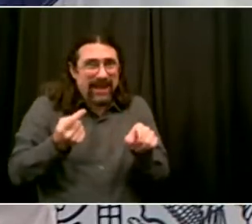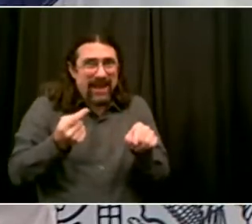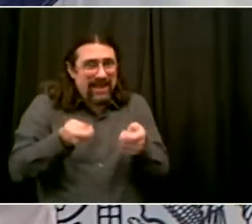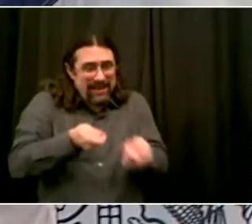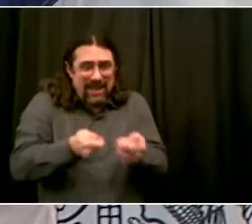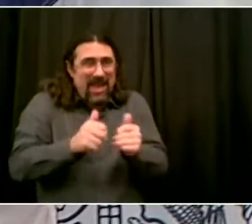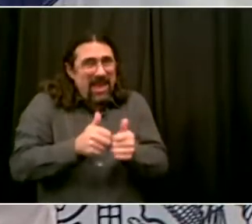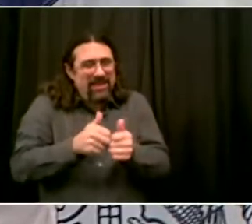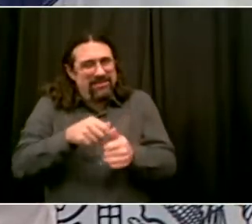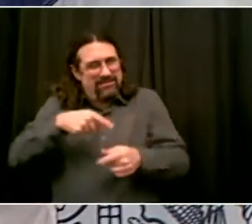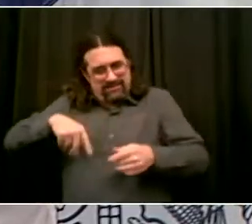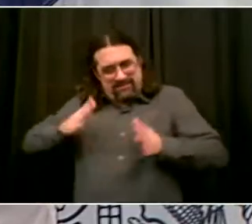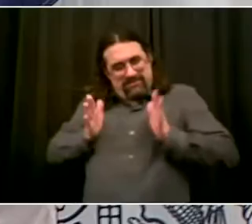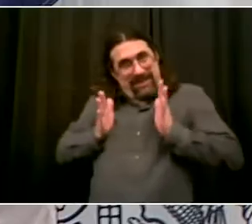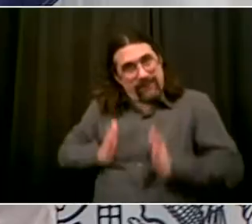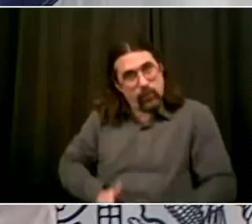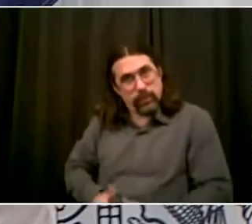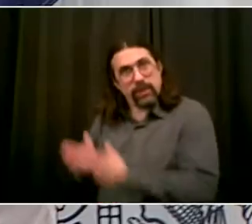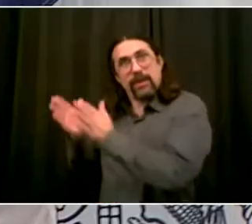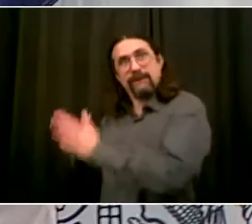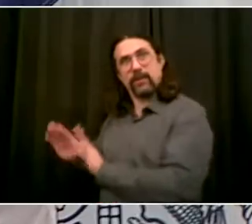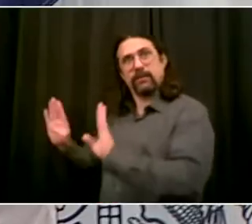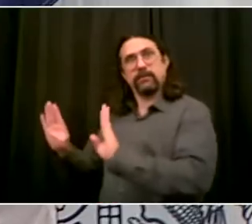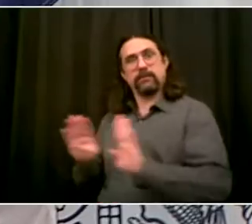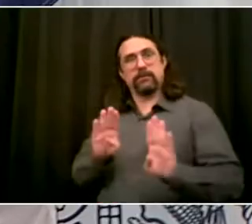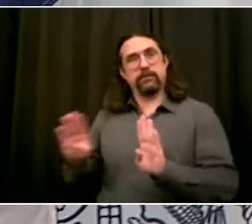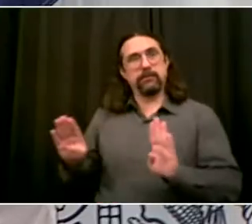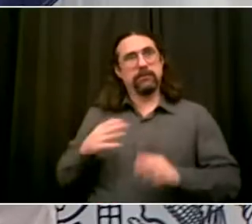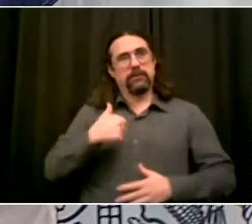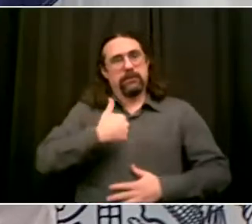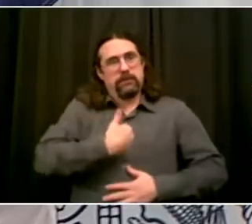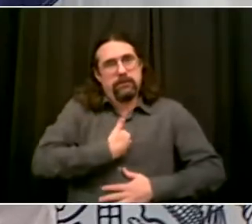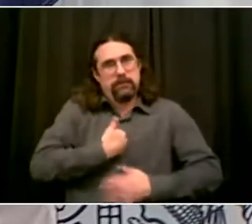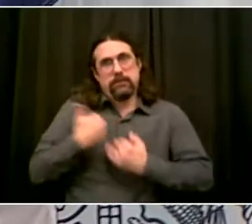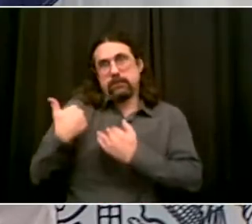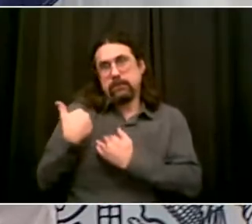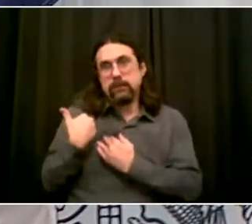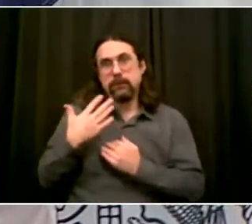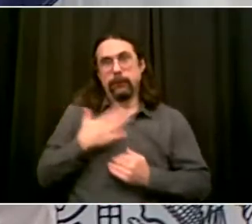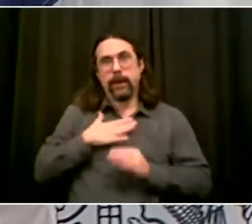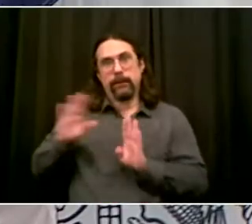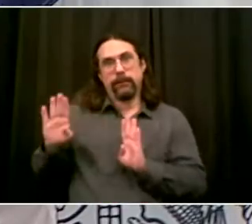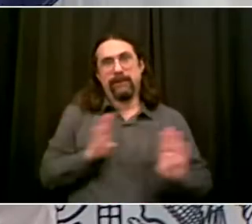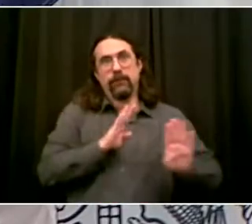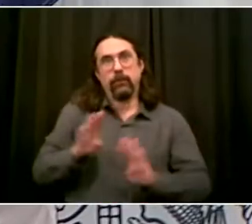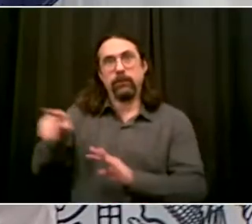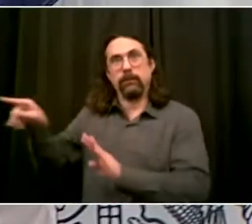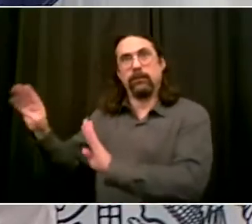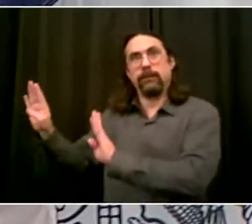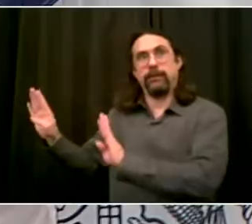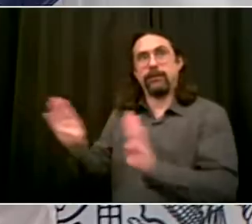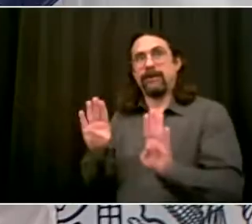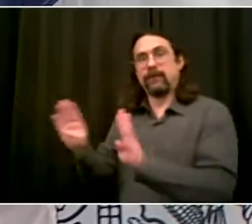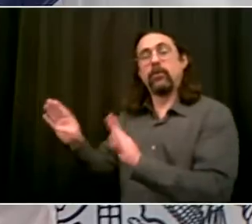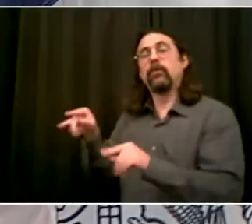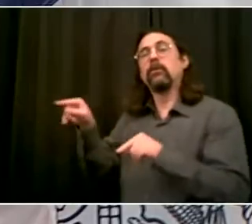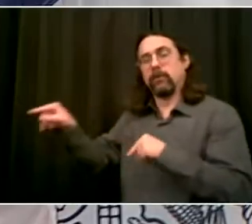BE IN? I THINK ITT 'S A GREAT QUESTION